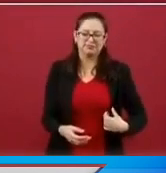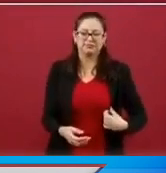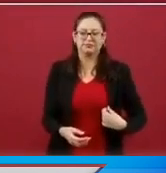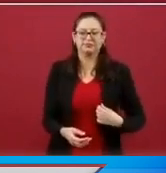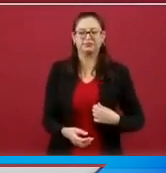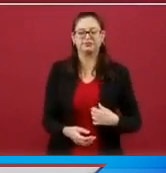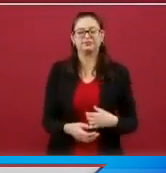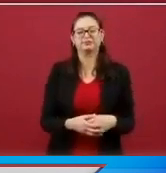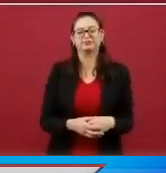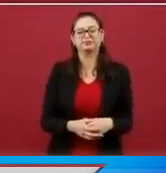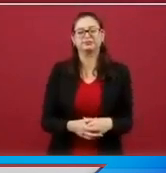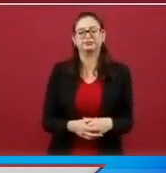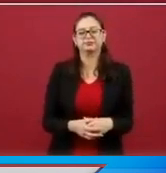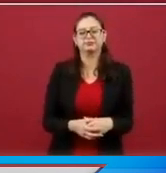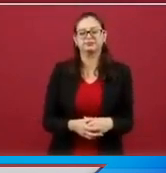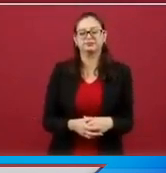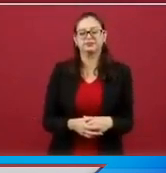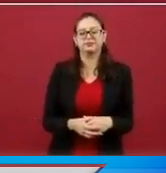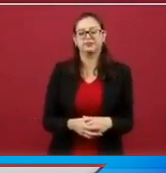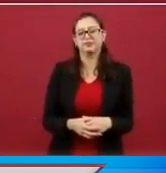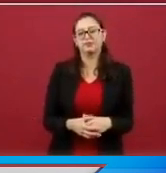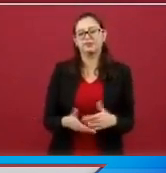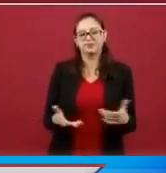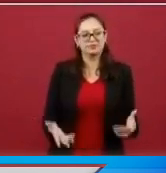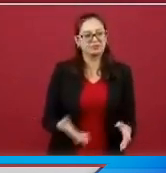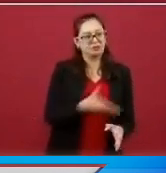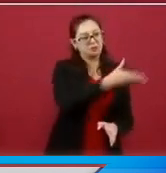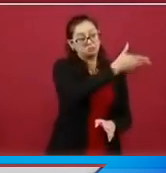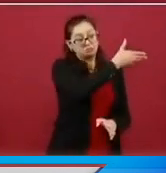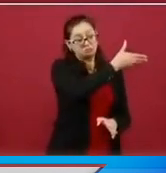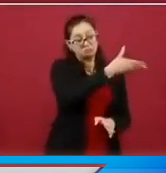Fox stood out in the delivery of mining concessions and for his betrayal of democracy